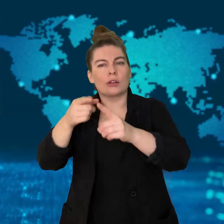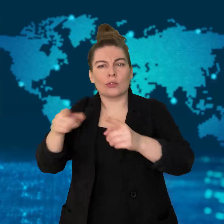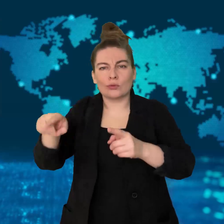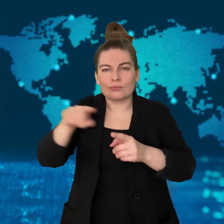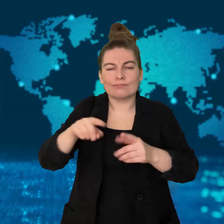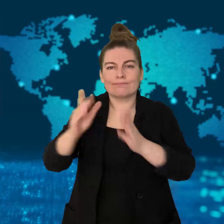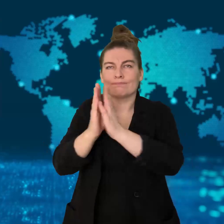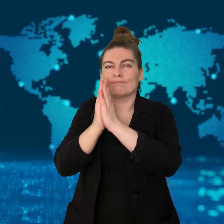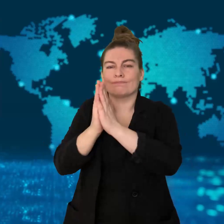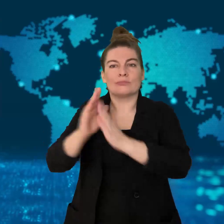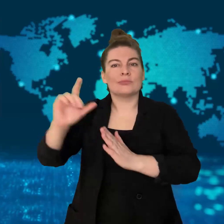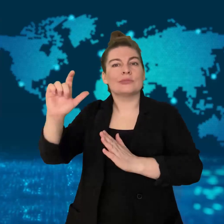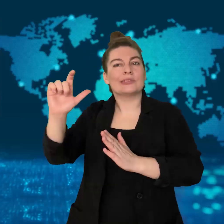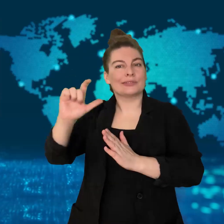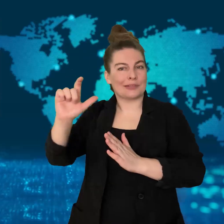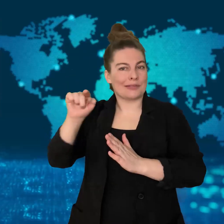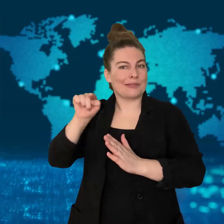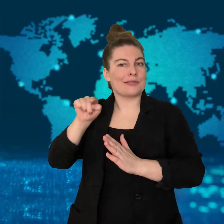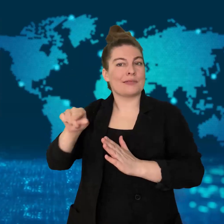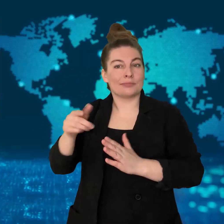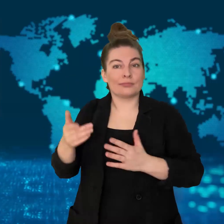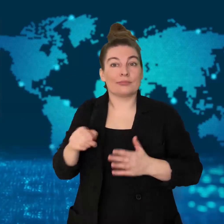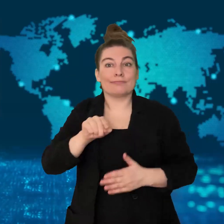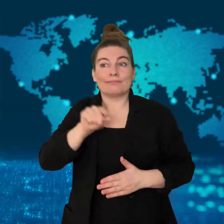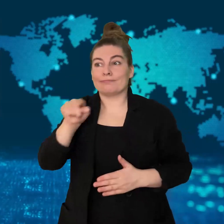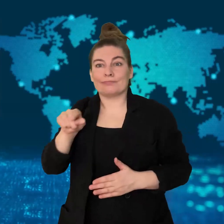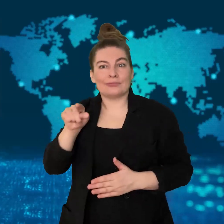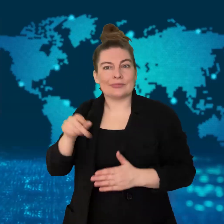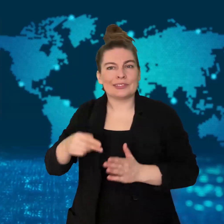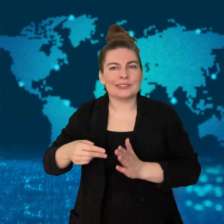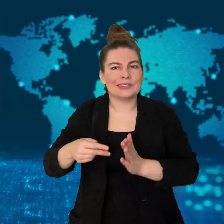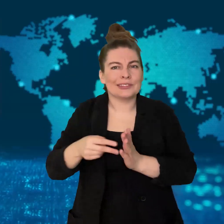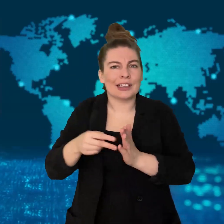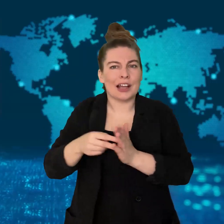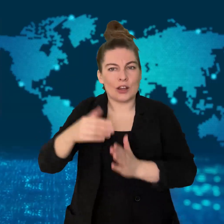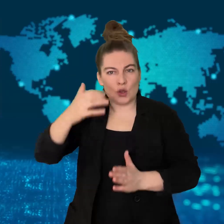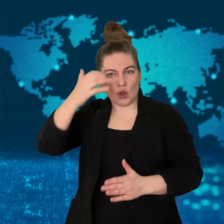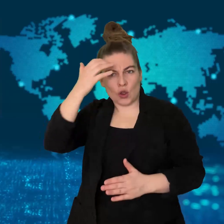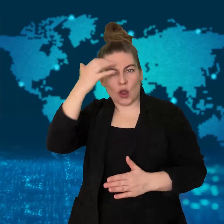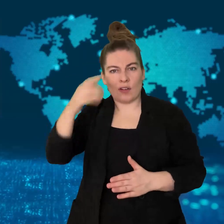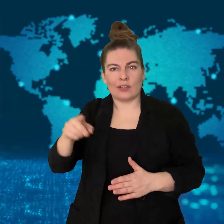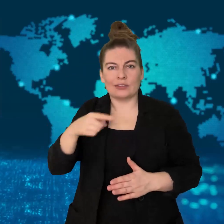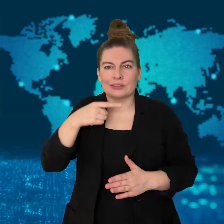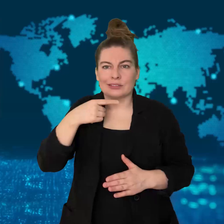The Syrian government says that an emergency committee